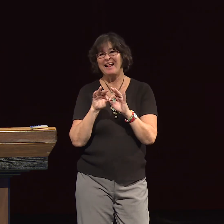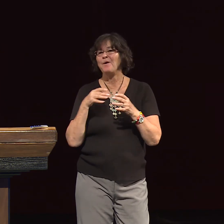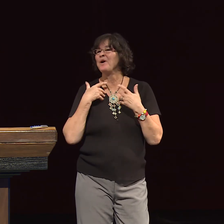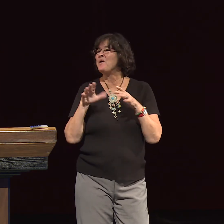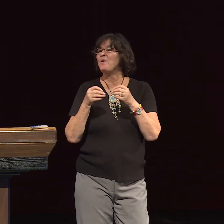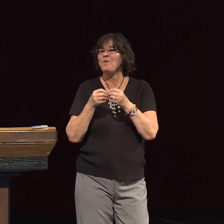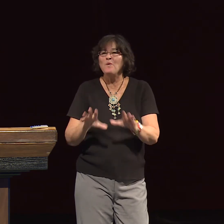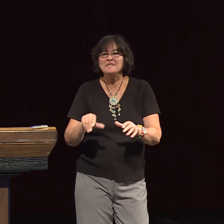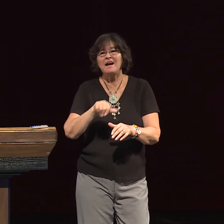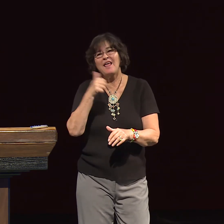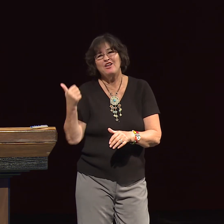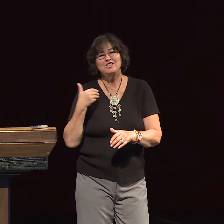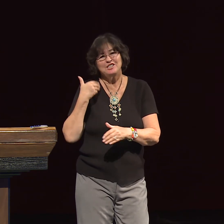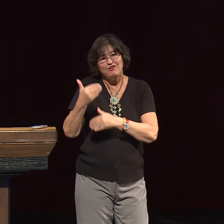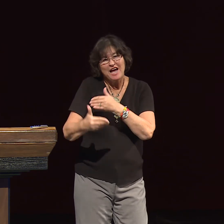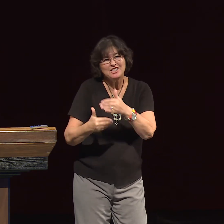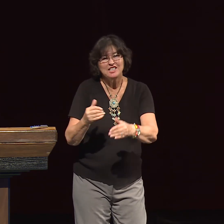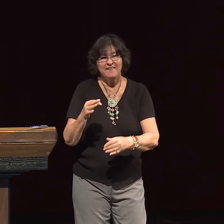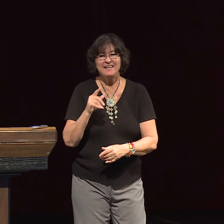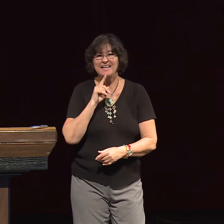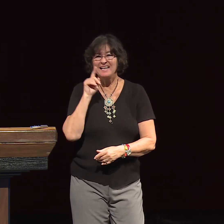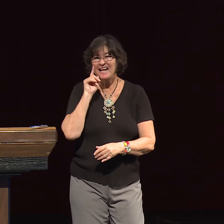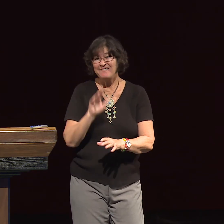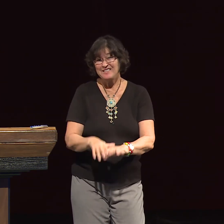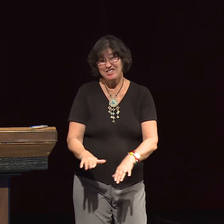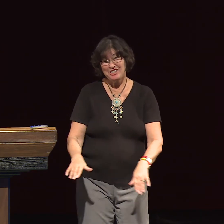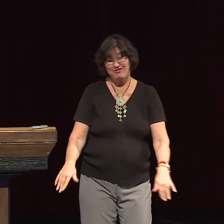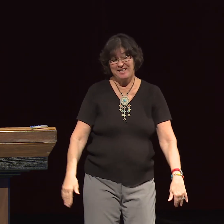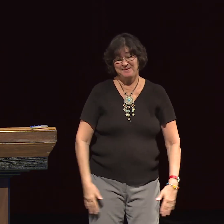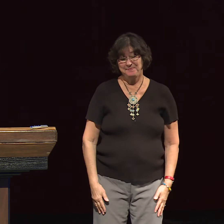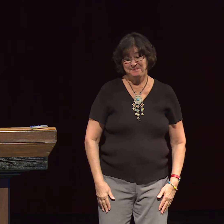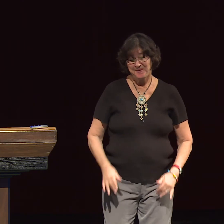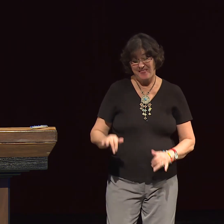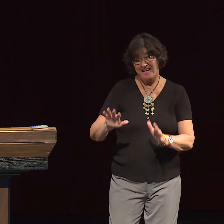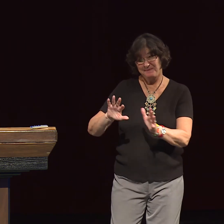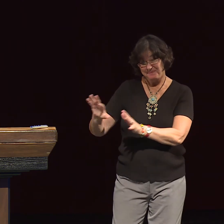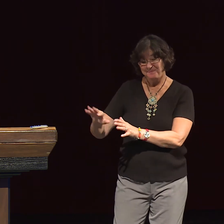We don't want to lose another generation of deaf children.